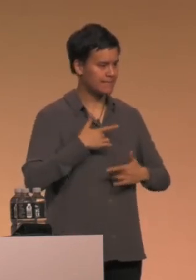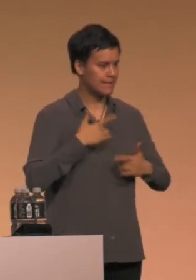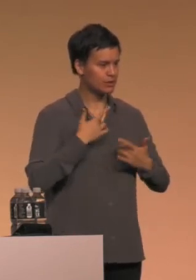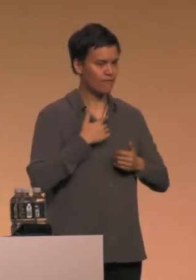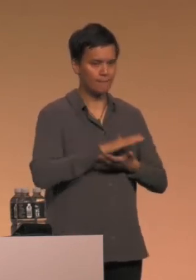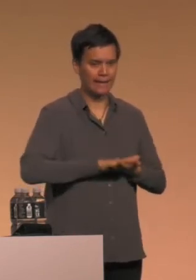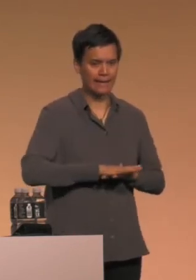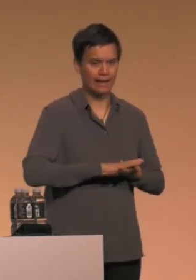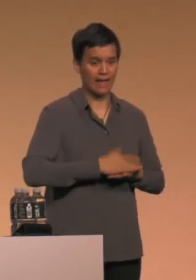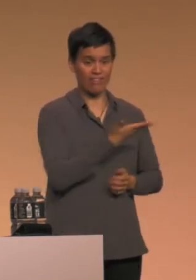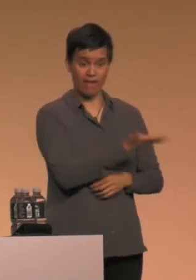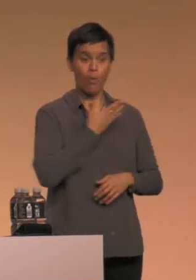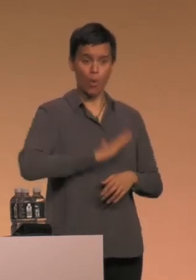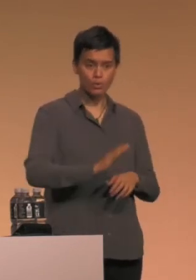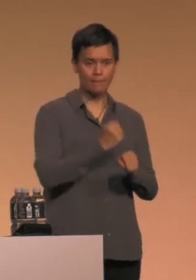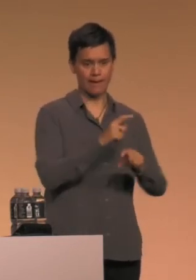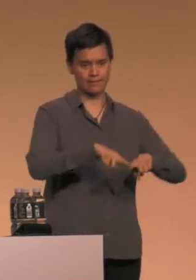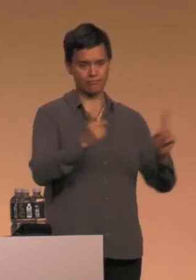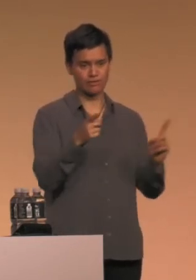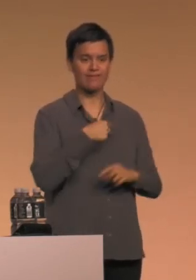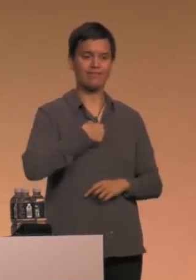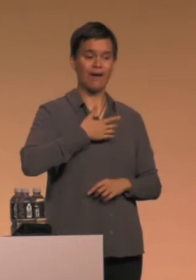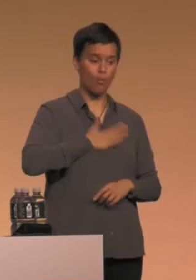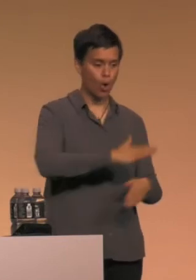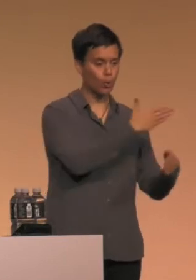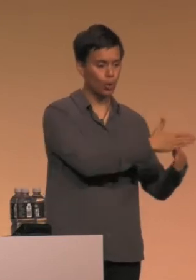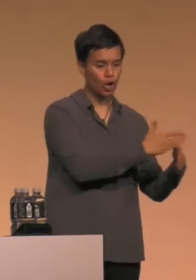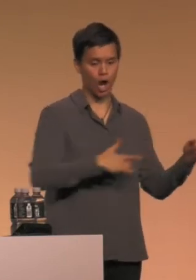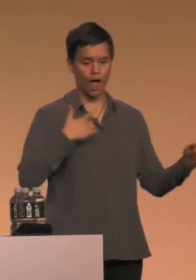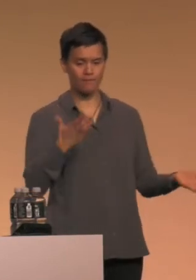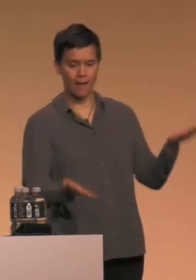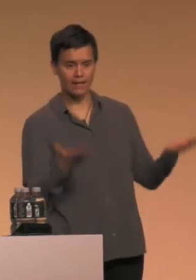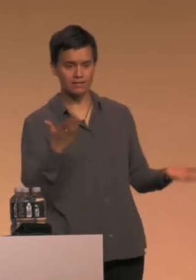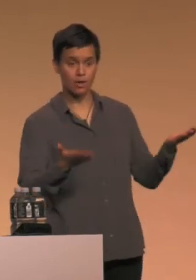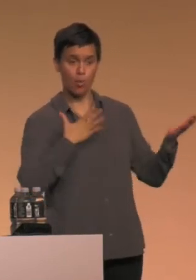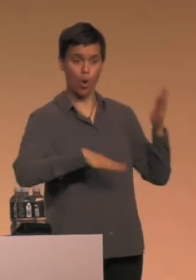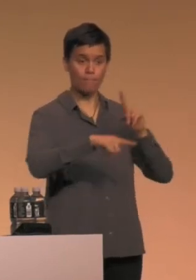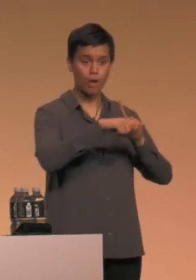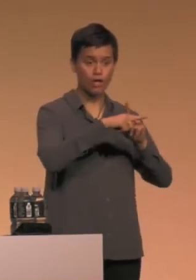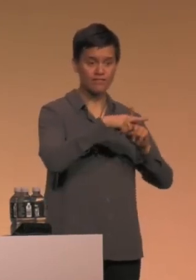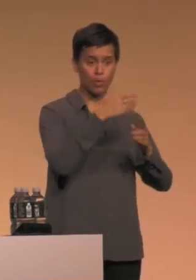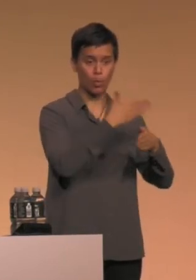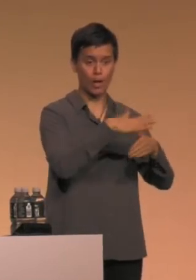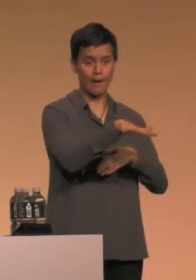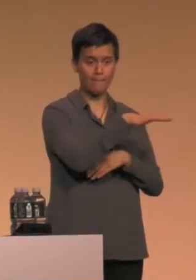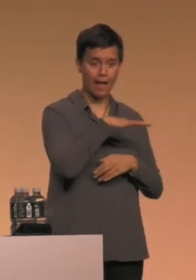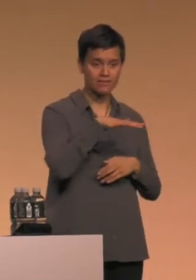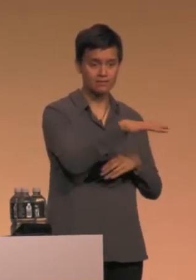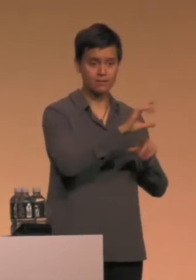They want a work-life balance. They want positive workplace cultures and rely heavily on integrity and values.